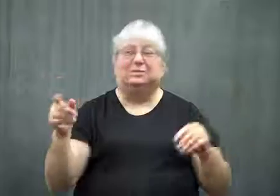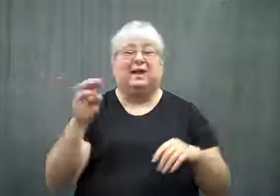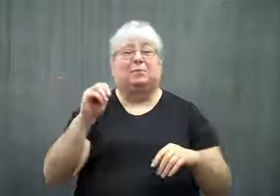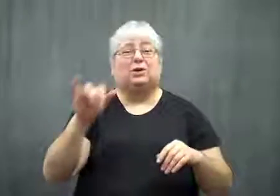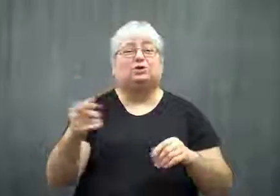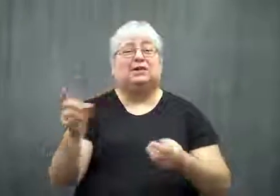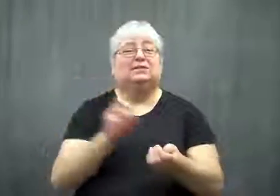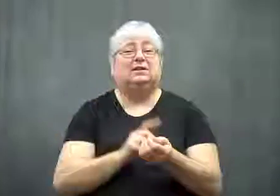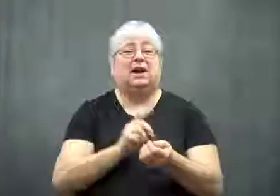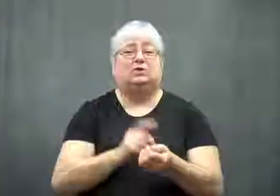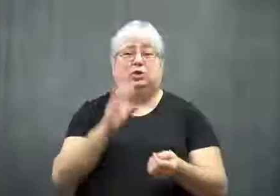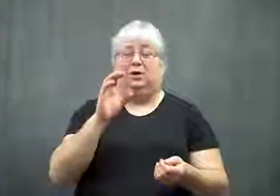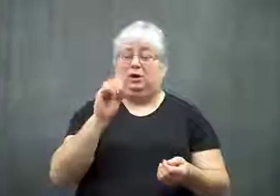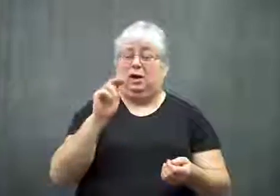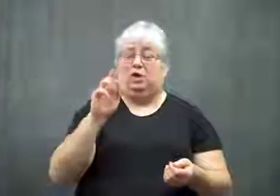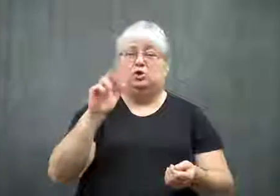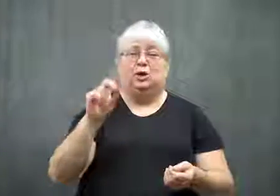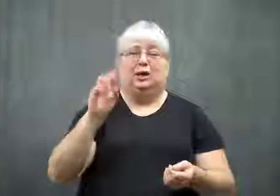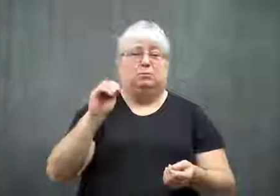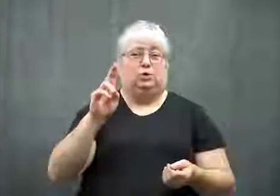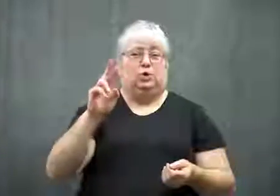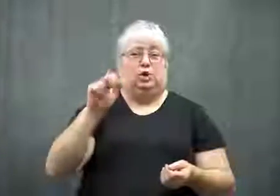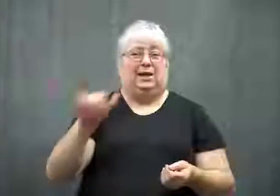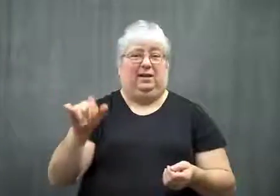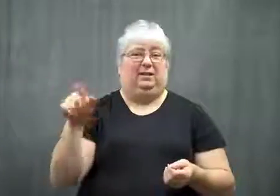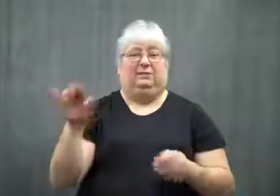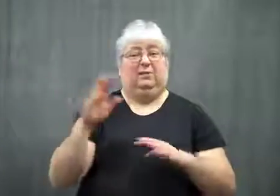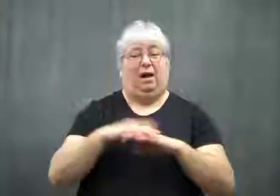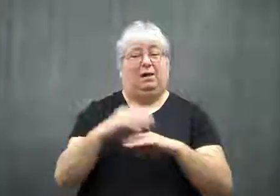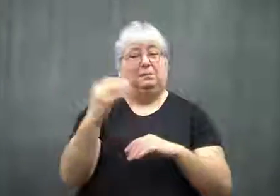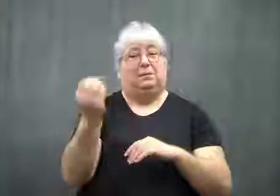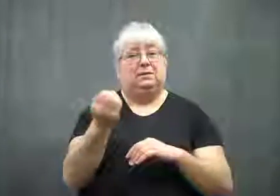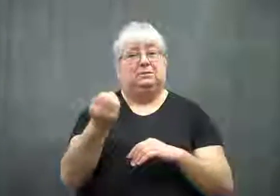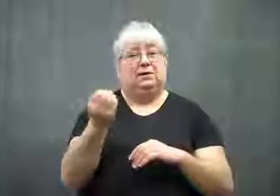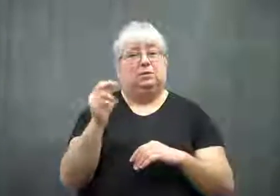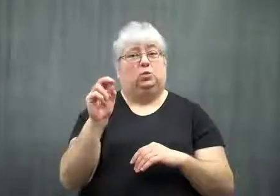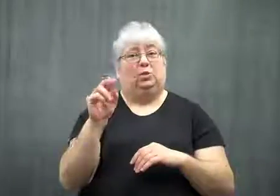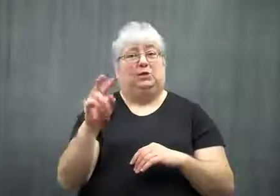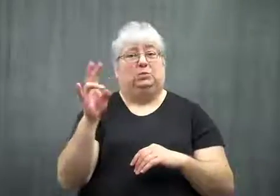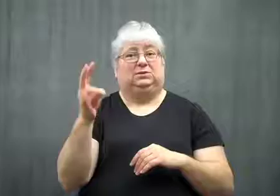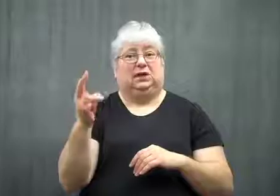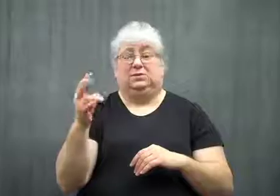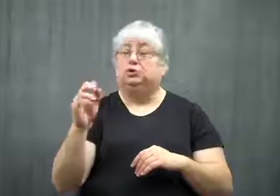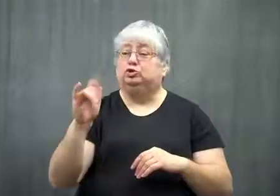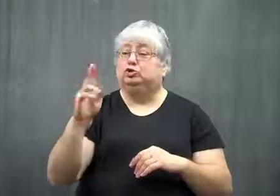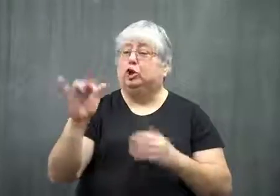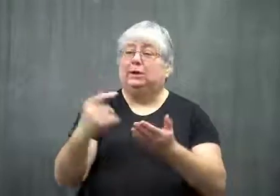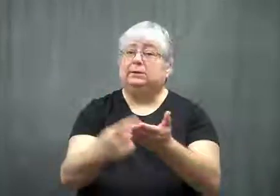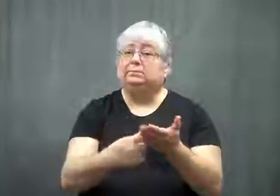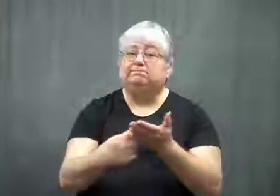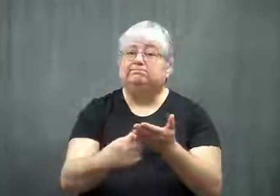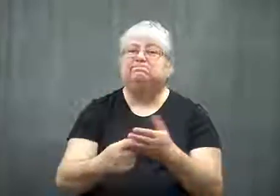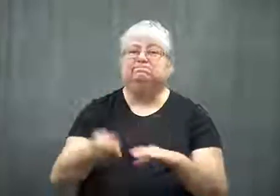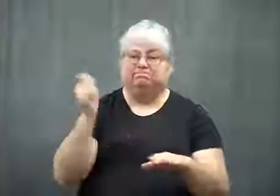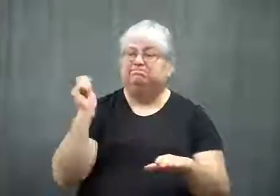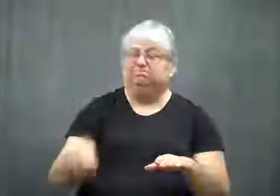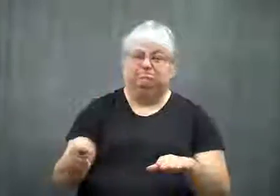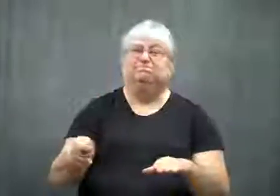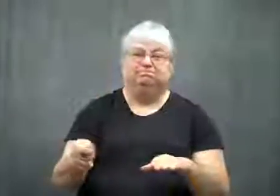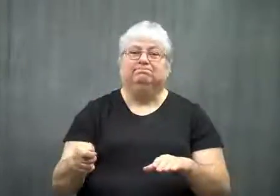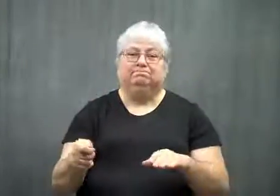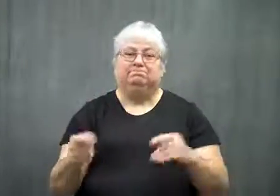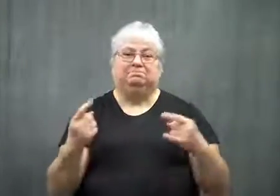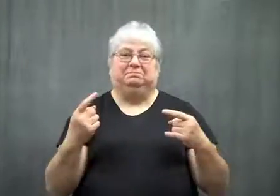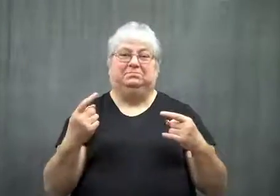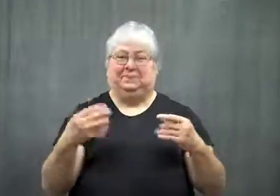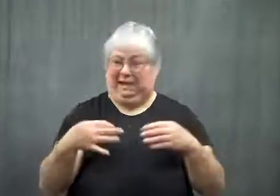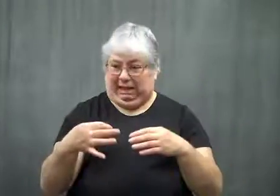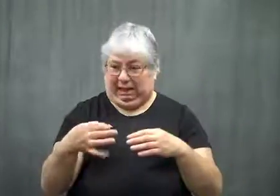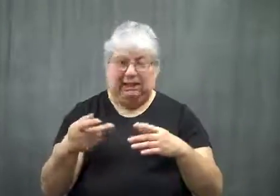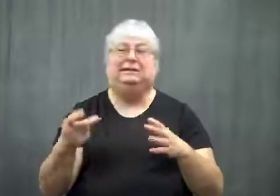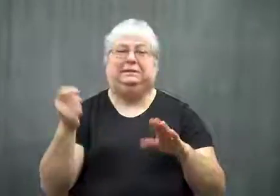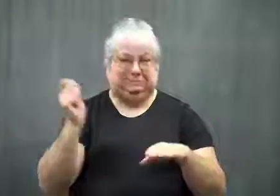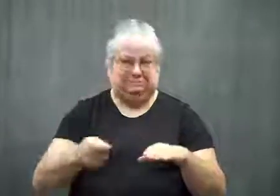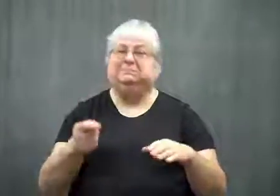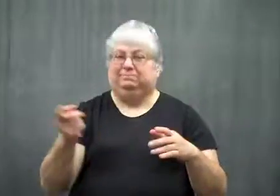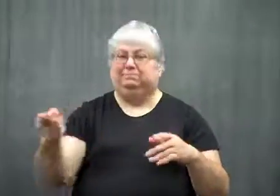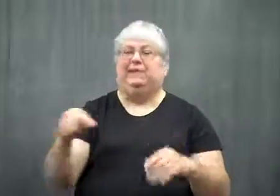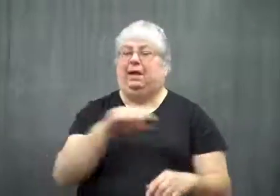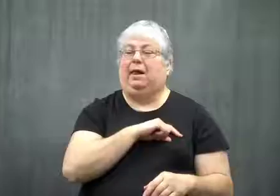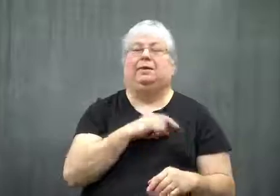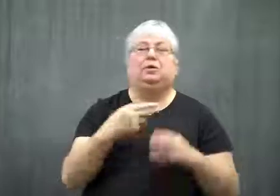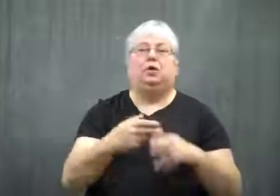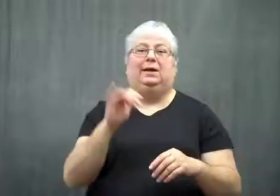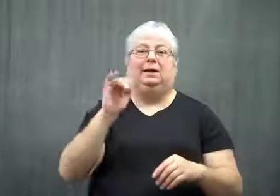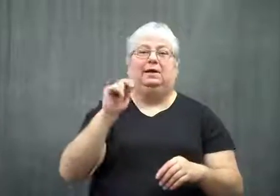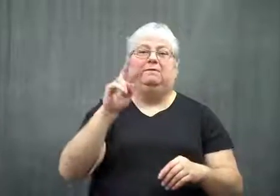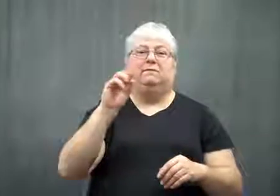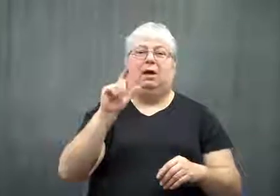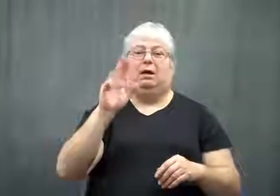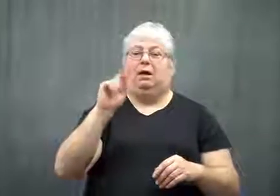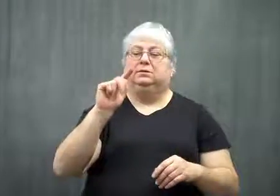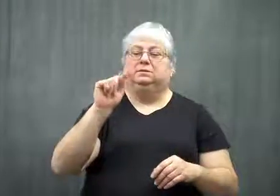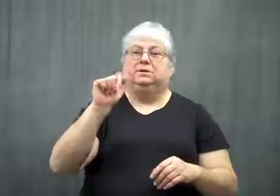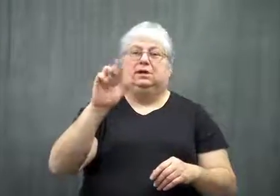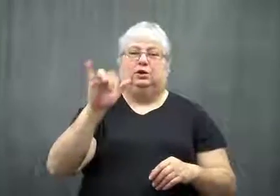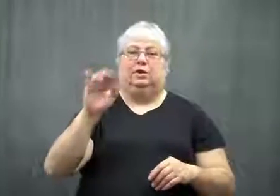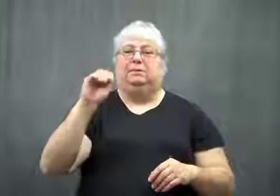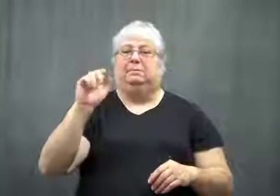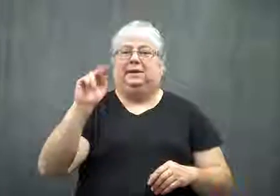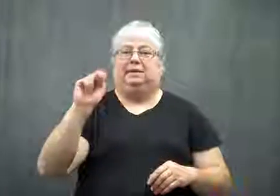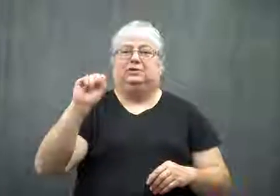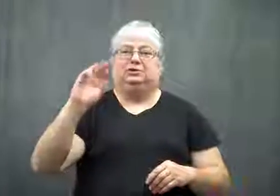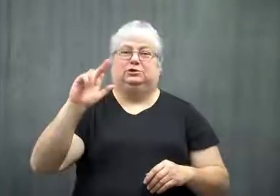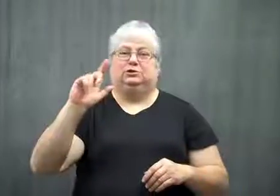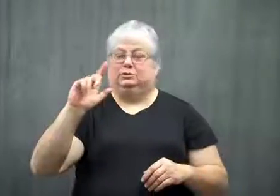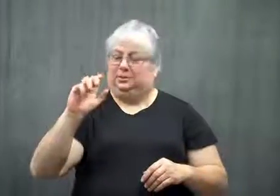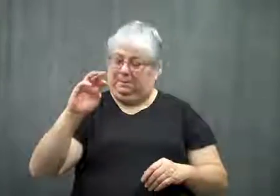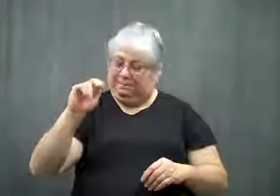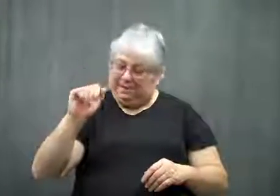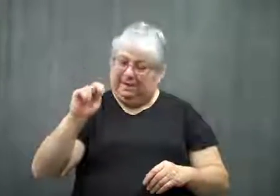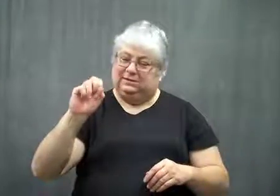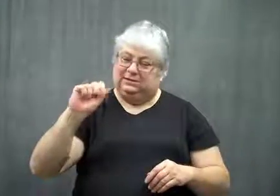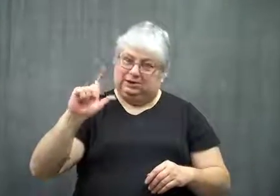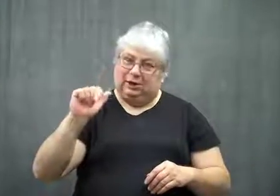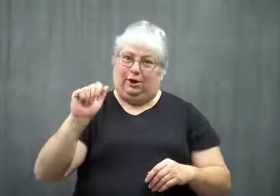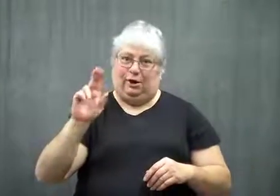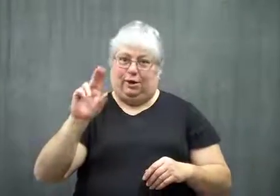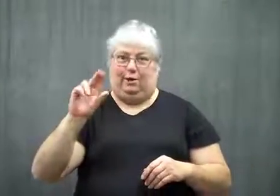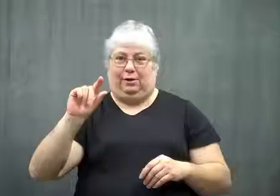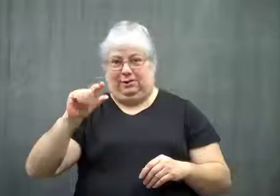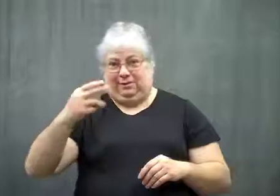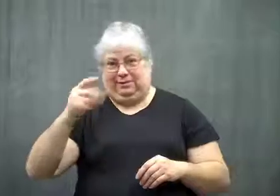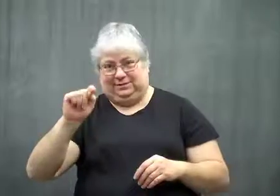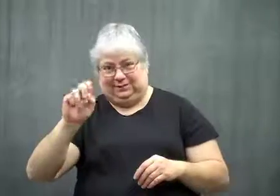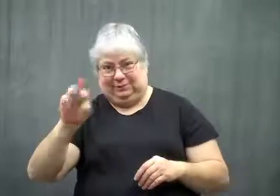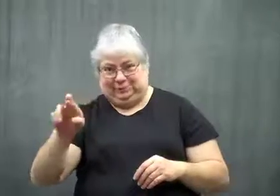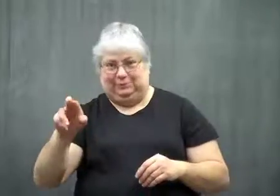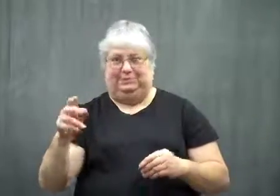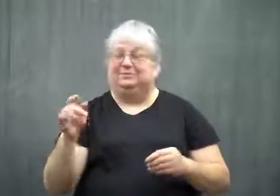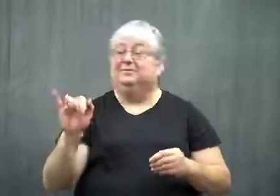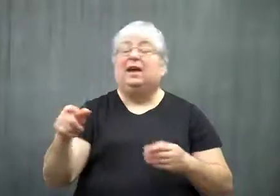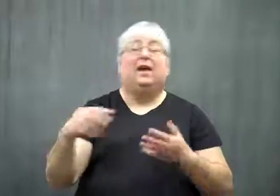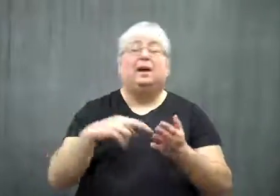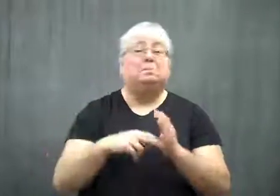His doctor, Conrad Murray, was convicted of involuntary manslaughter on Monday, November 7.